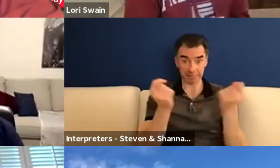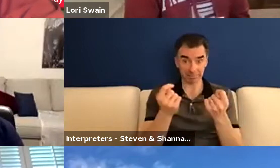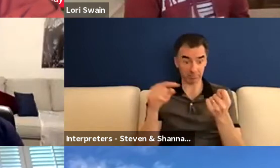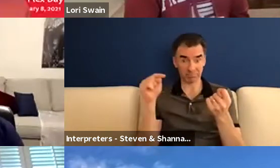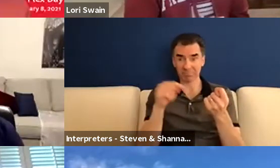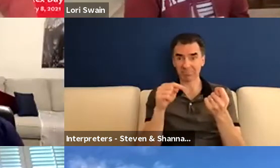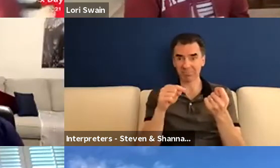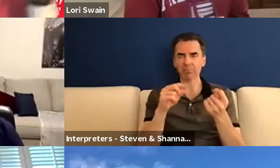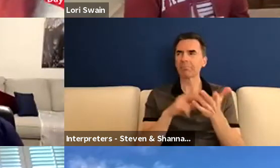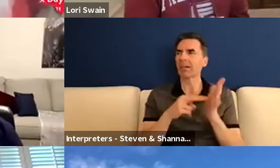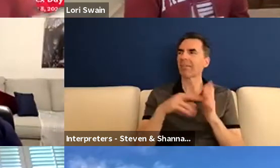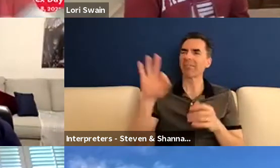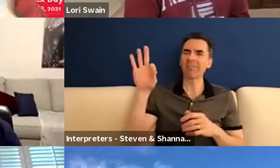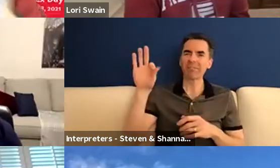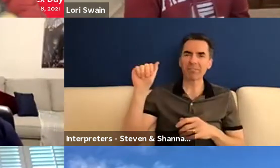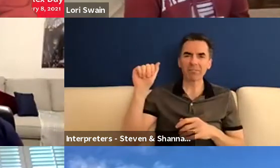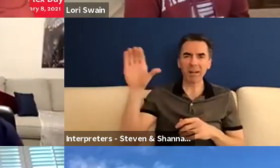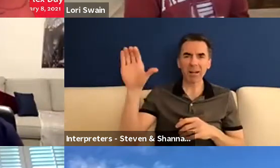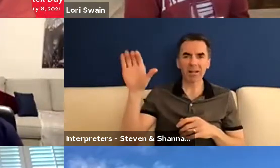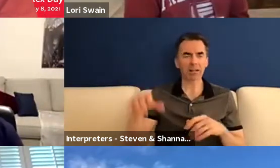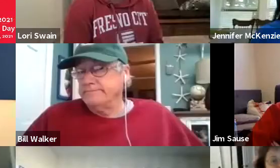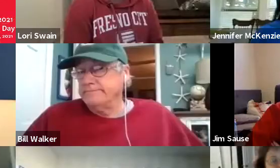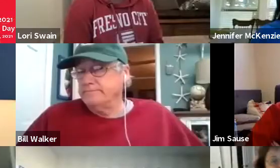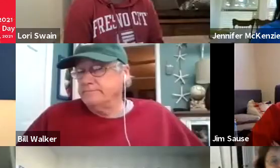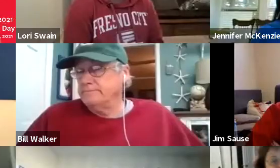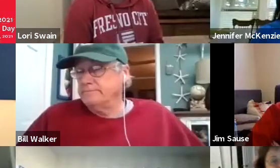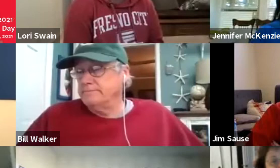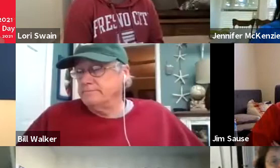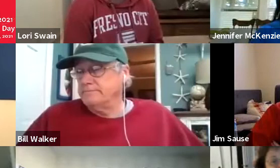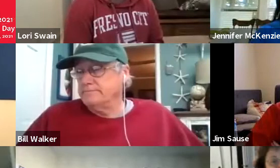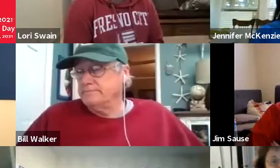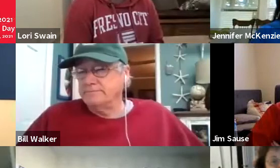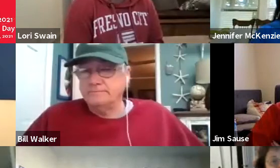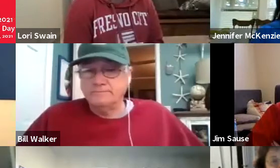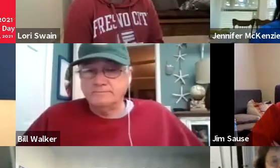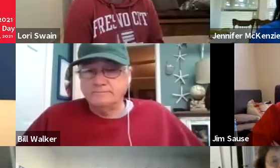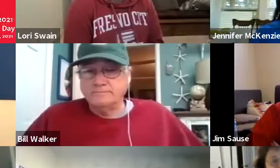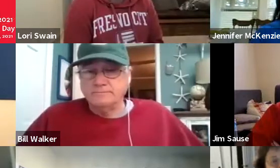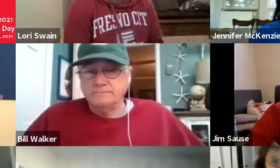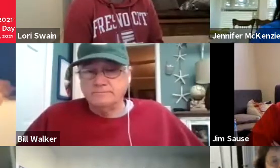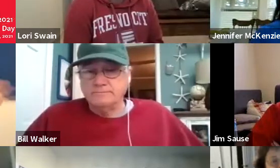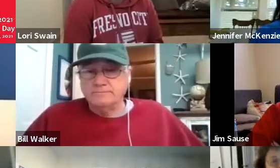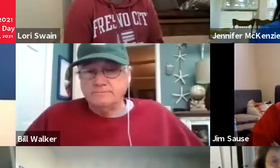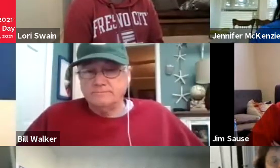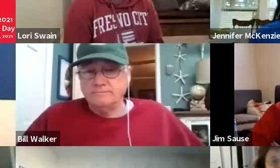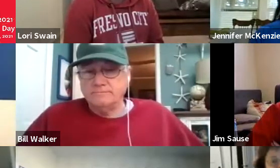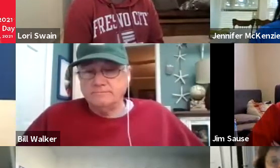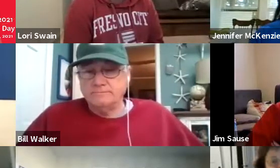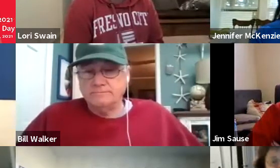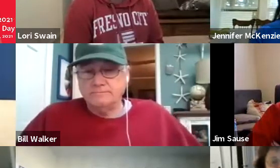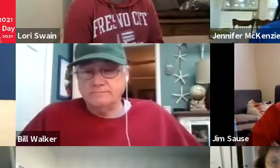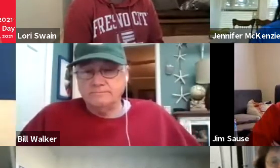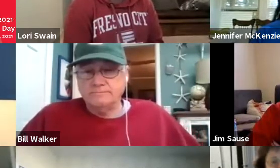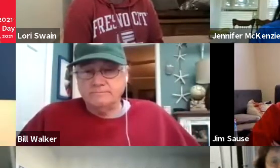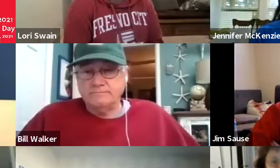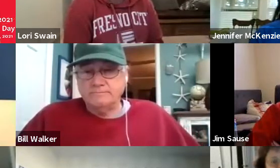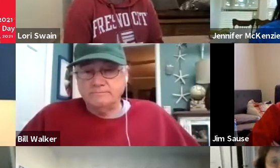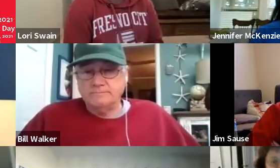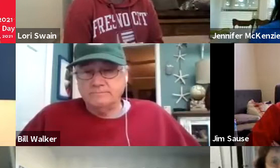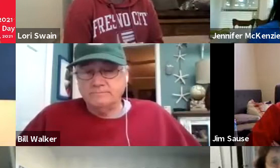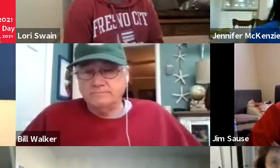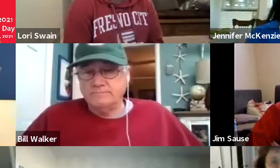faculty, we're not talking about admin, we're not talking about staff, we're talking about team. And so the division is the team. And so